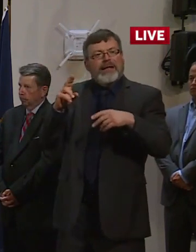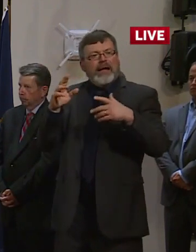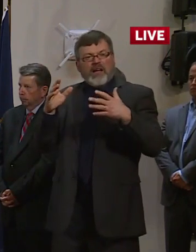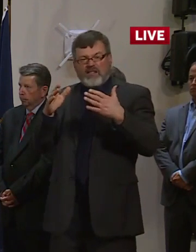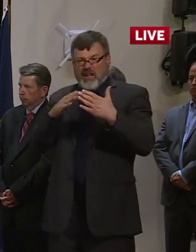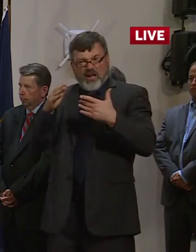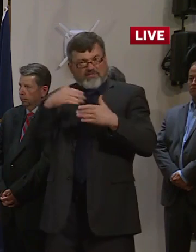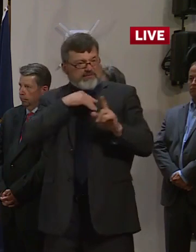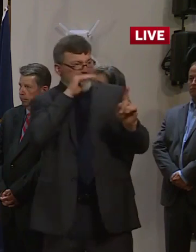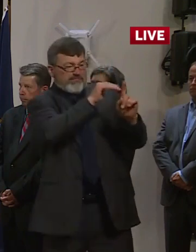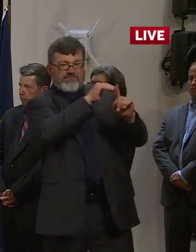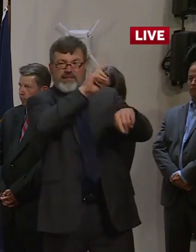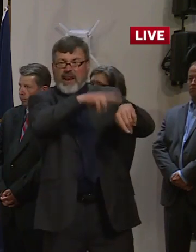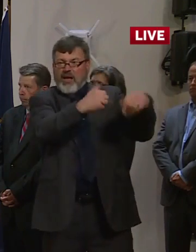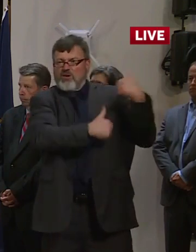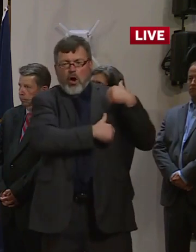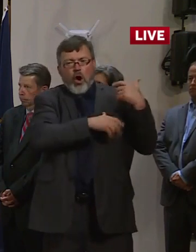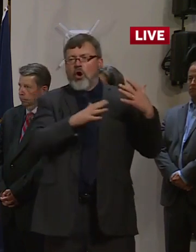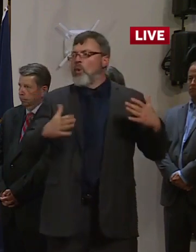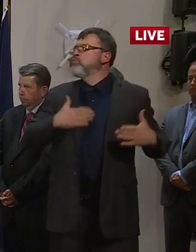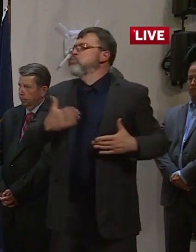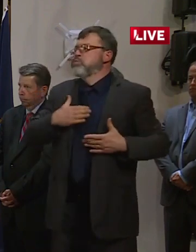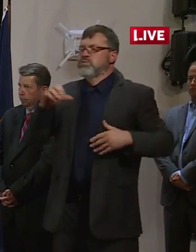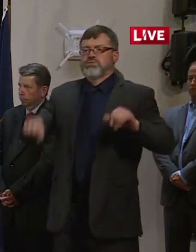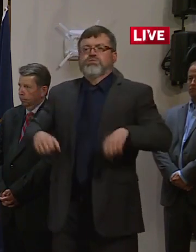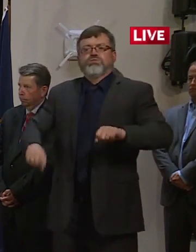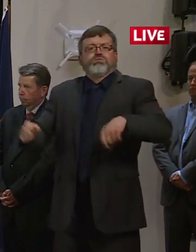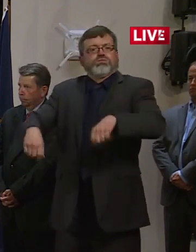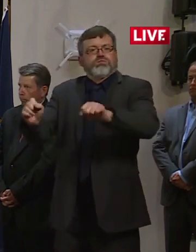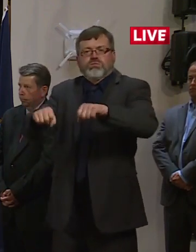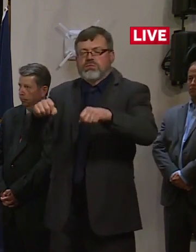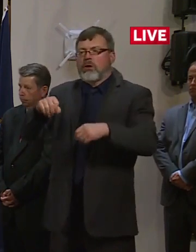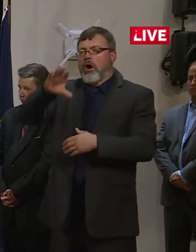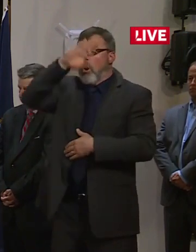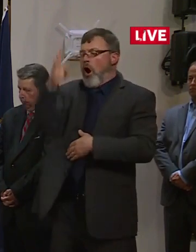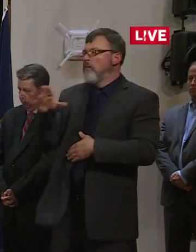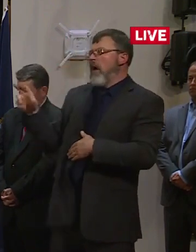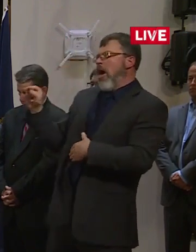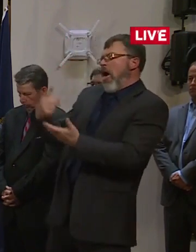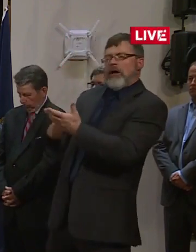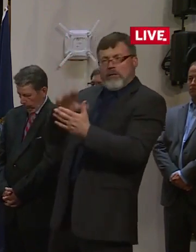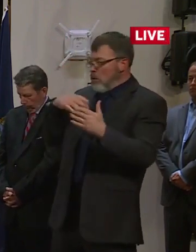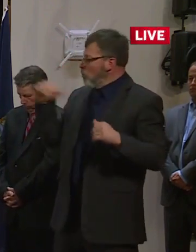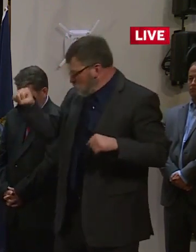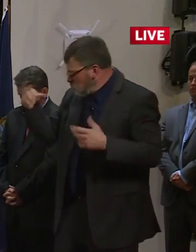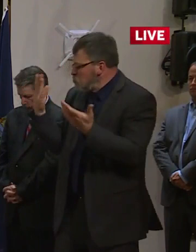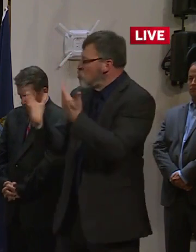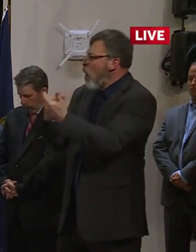MAINTAINING MEDICAL SITES, OR ANYTHING THAT WE HAVE ASKED OF THEM.